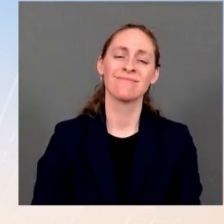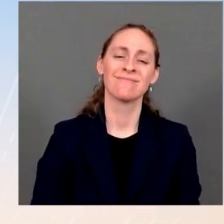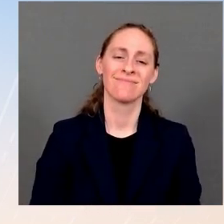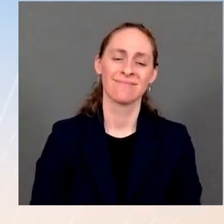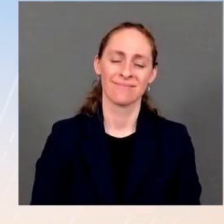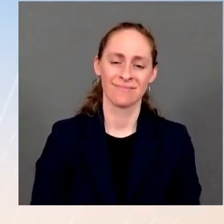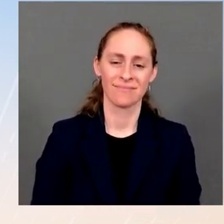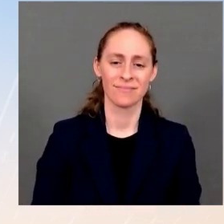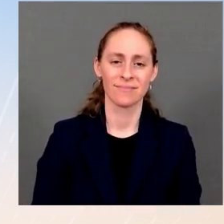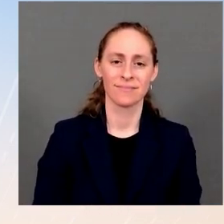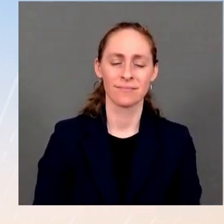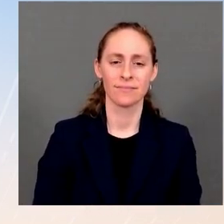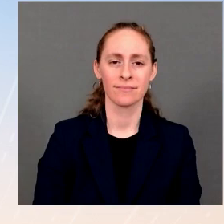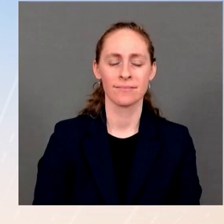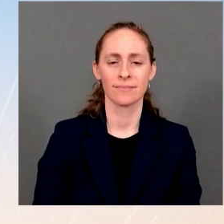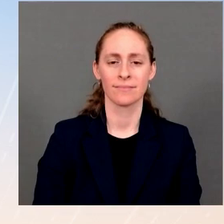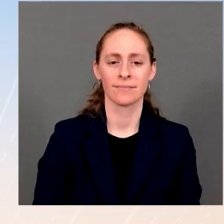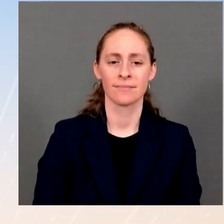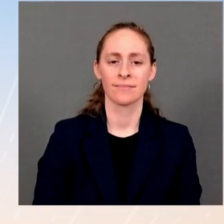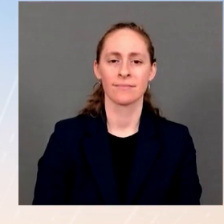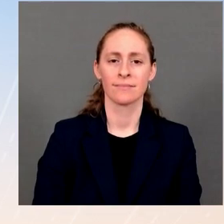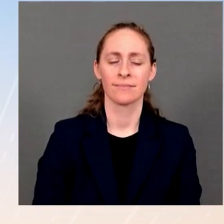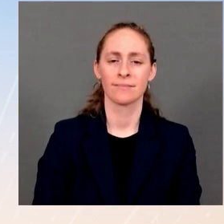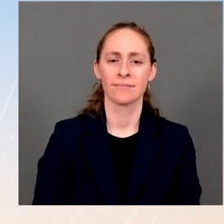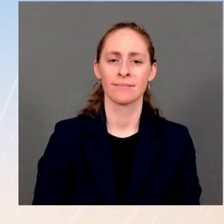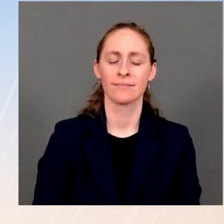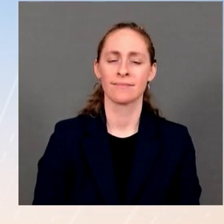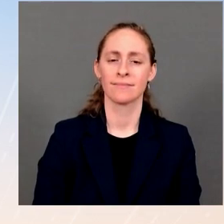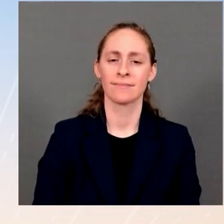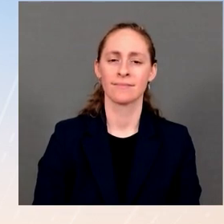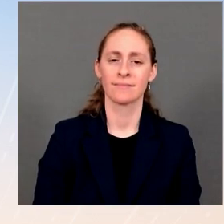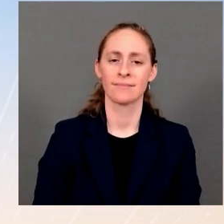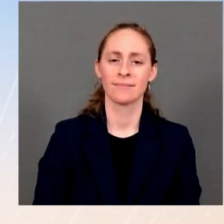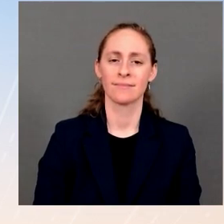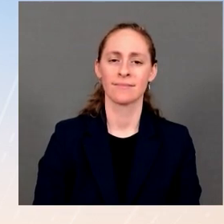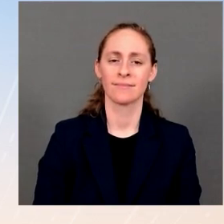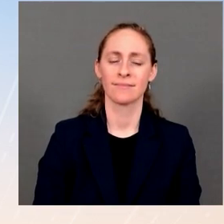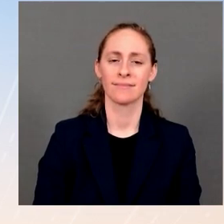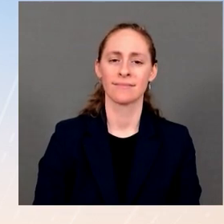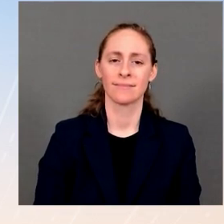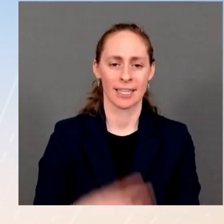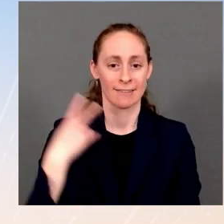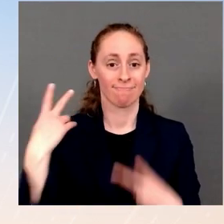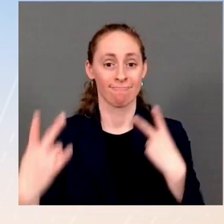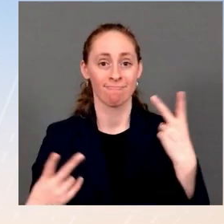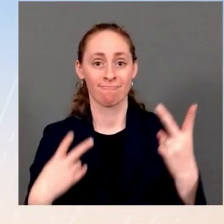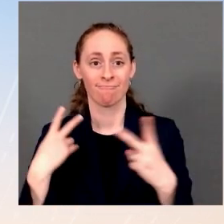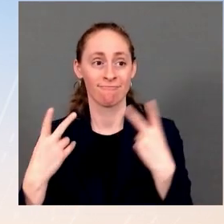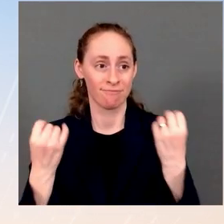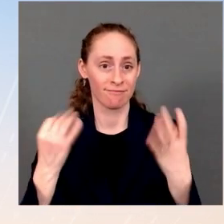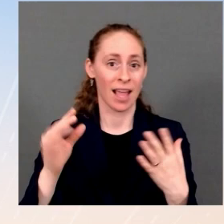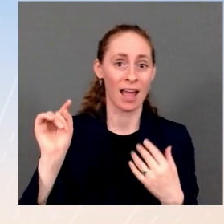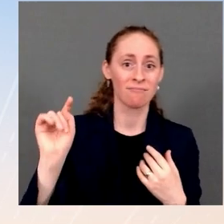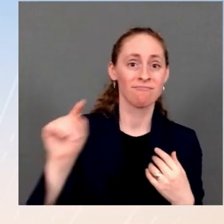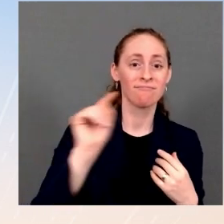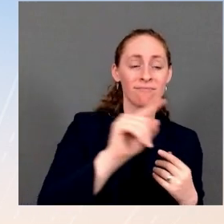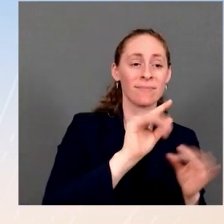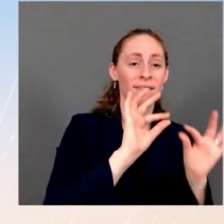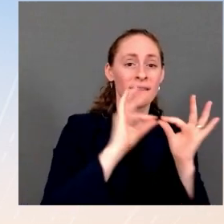actually chose to come back as well. This is very good news and in alignment with one of the President's top priorities.